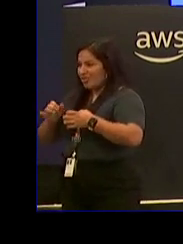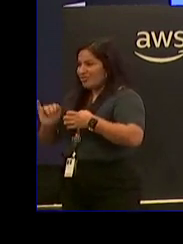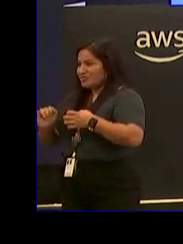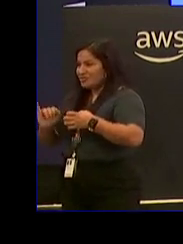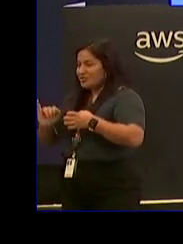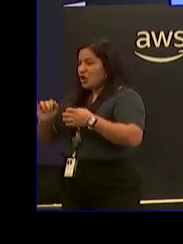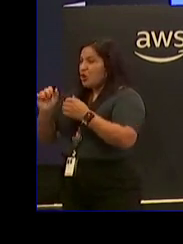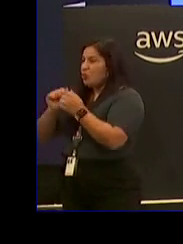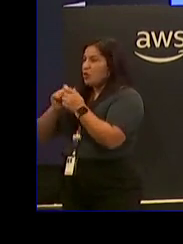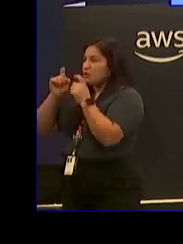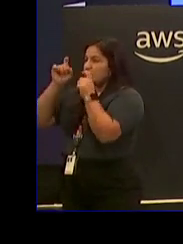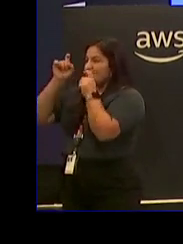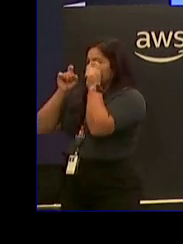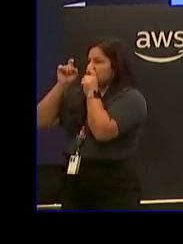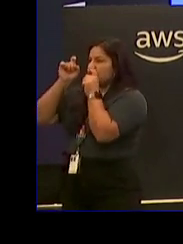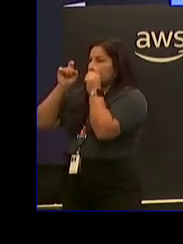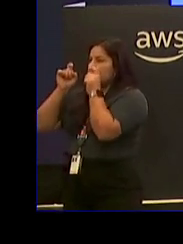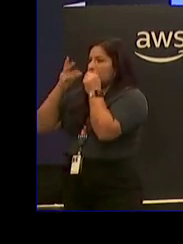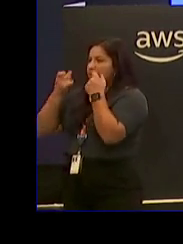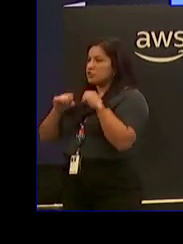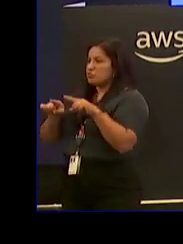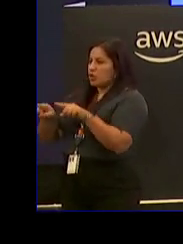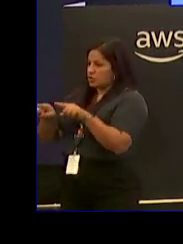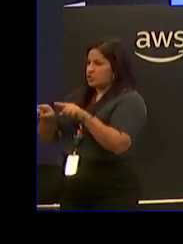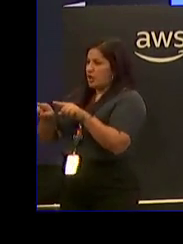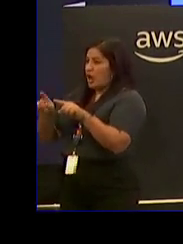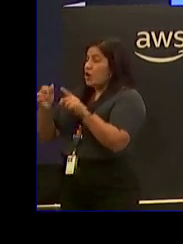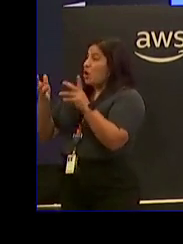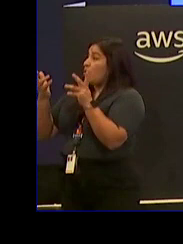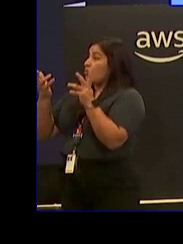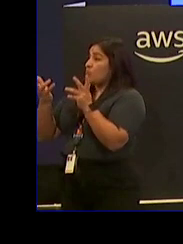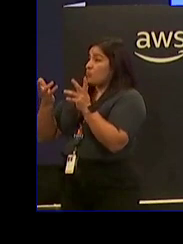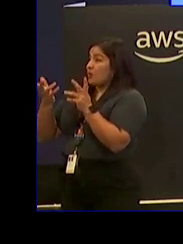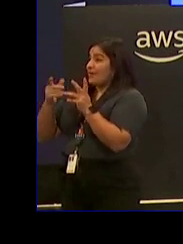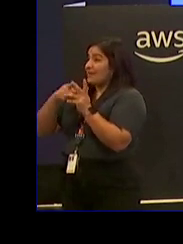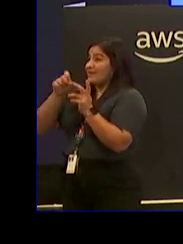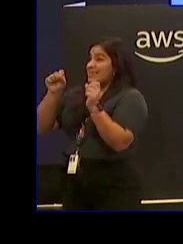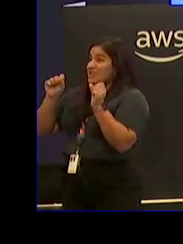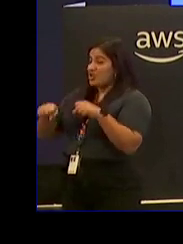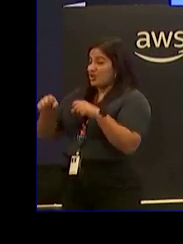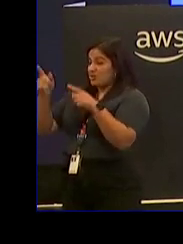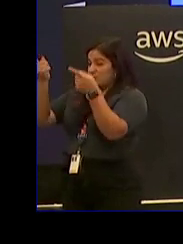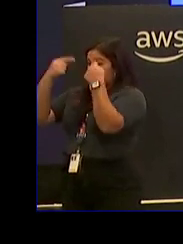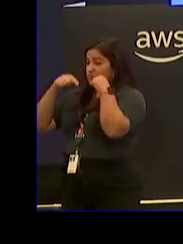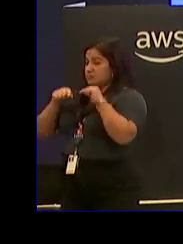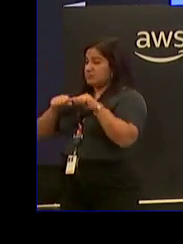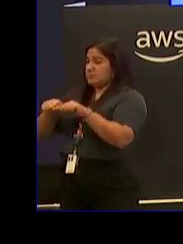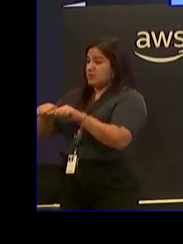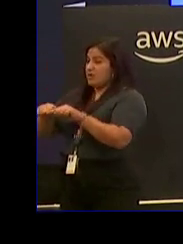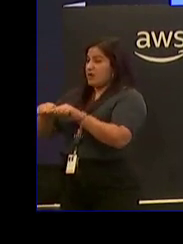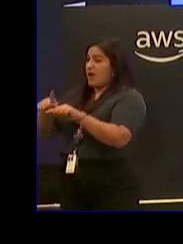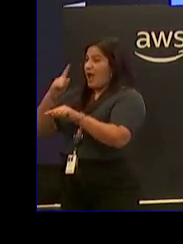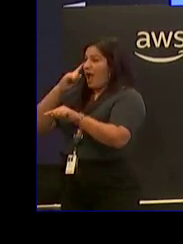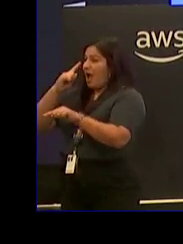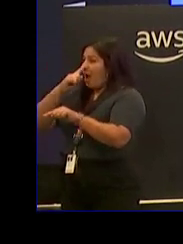facial expression, and what we are more interested in, it can deliver the eye direction attribute